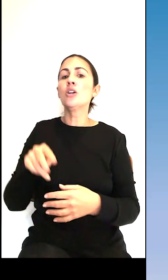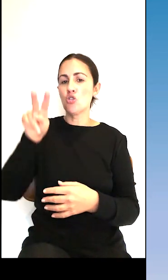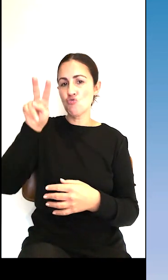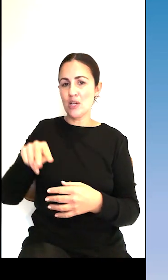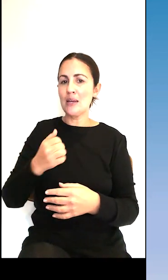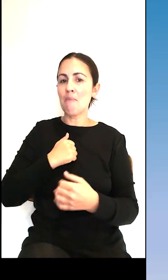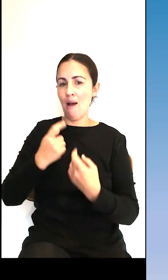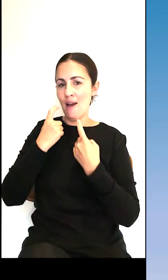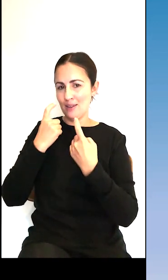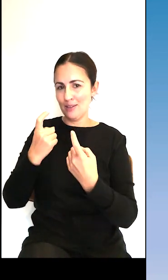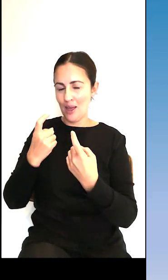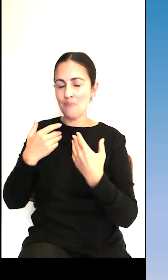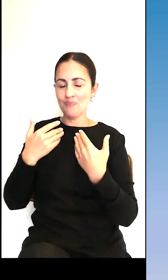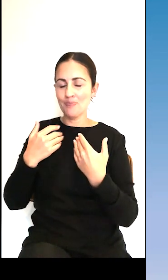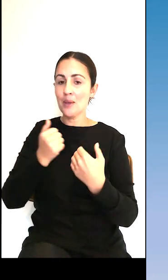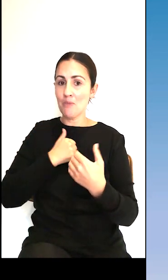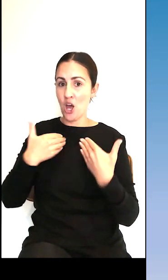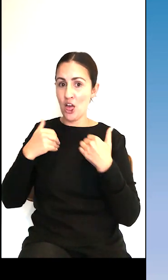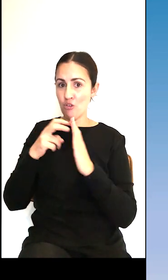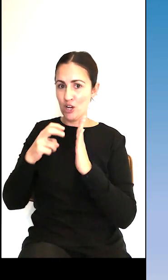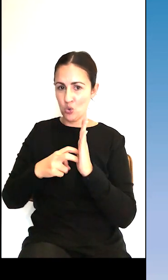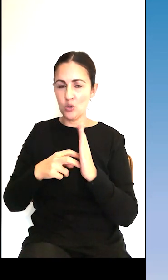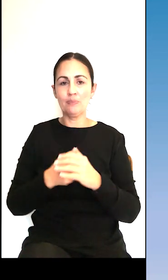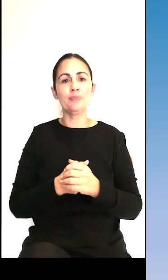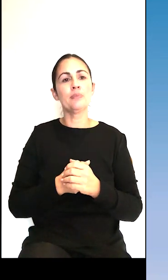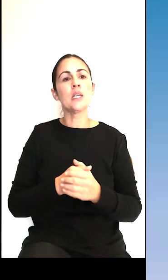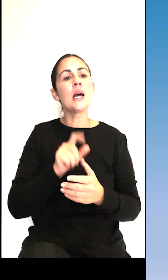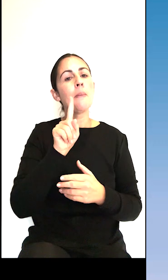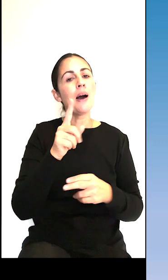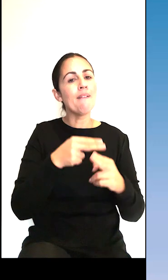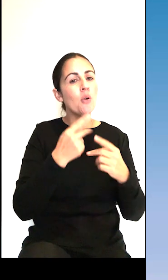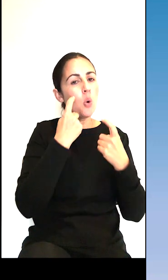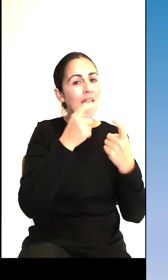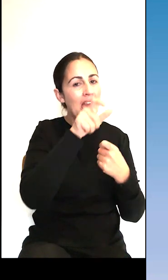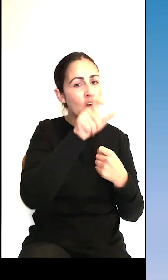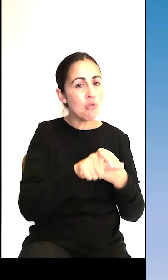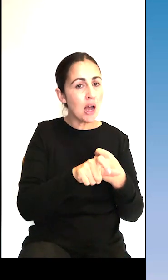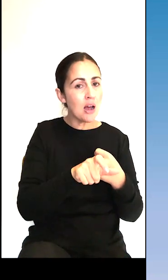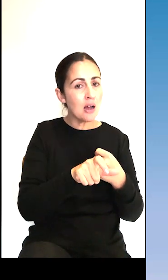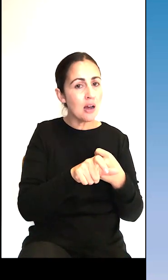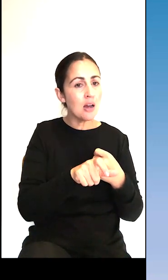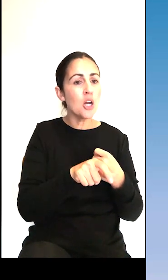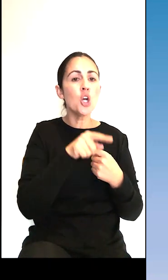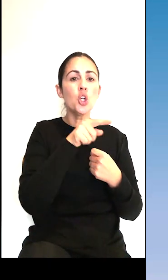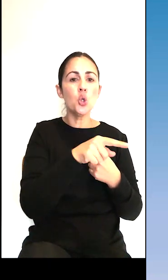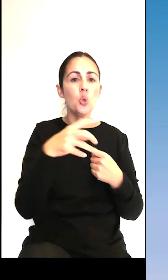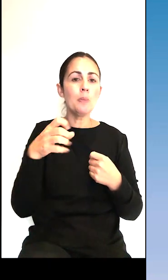a carer, to access the person's My Health Record, you need to become a nominated representative. So that's more of a friend,